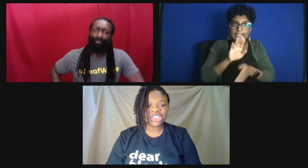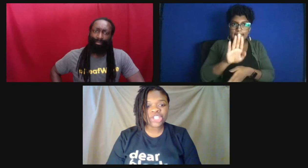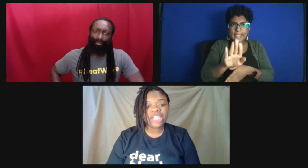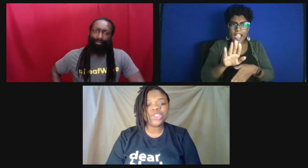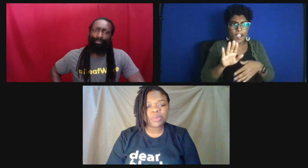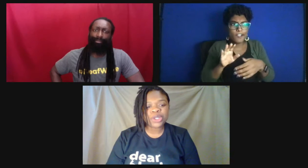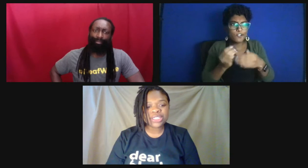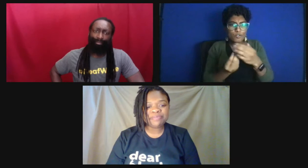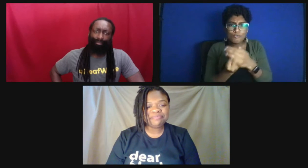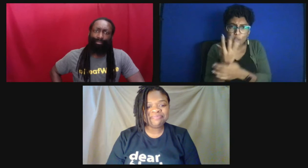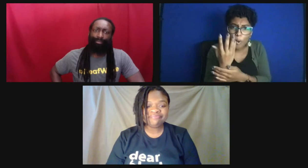and it changes a person.